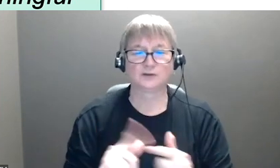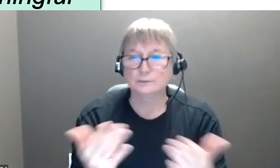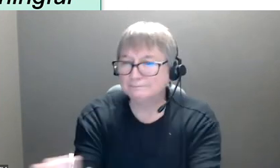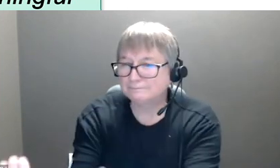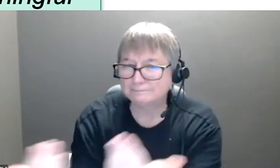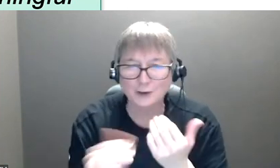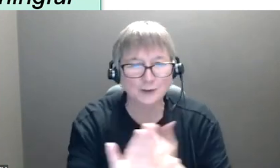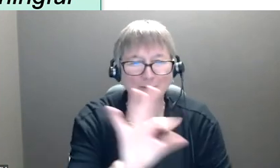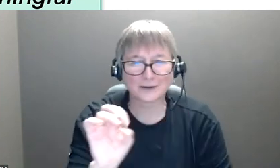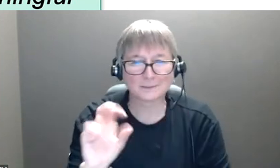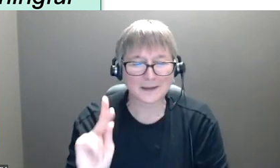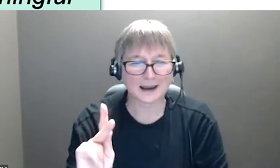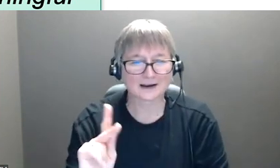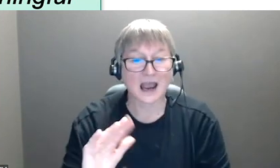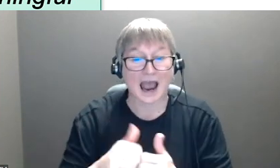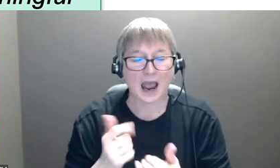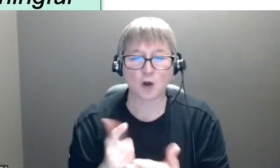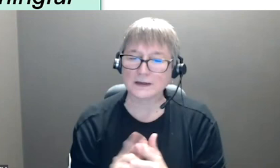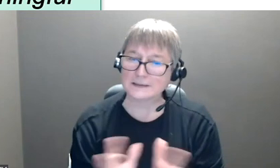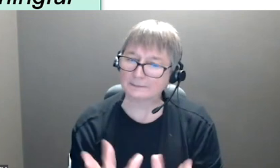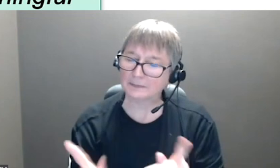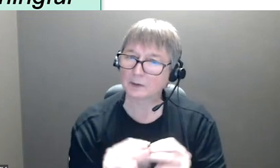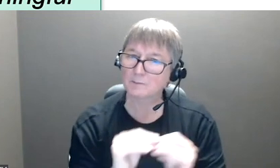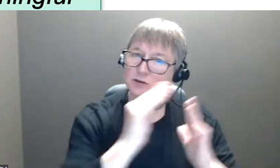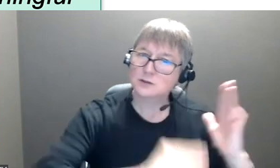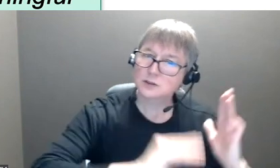work with you to make reporting more meaningful and responsive for you and government's needs,